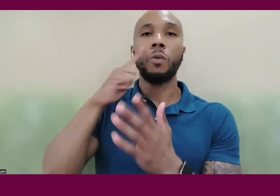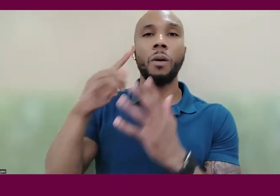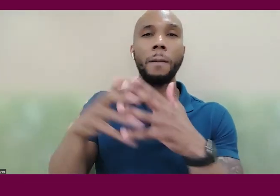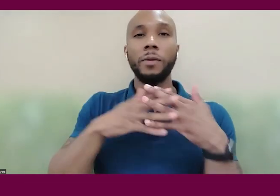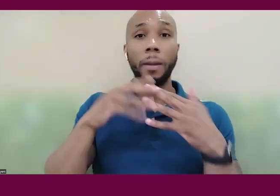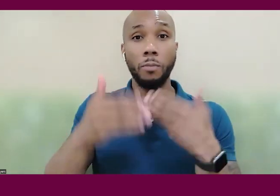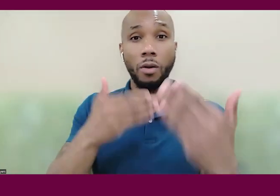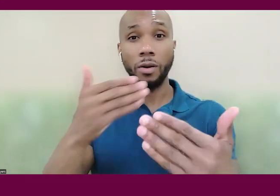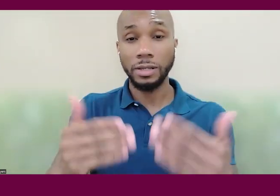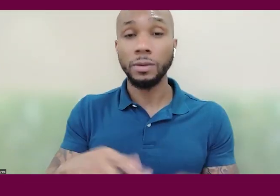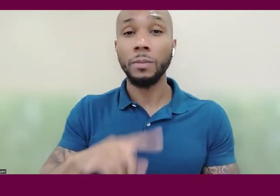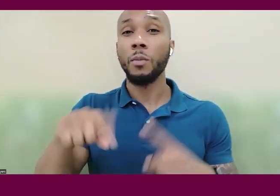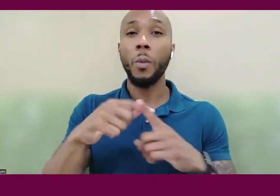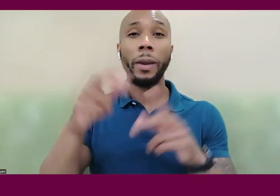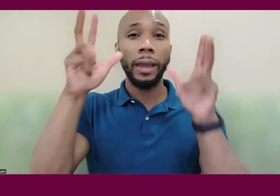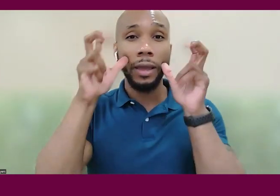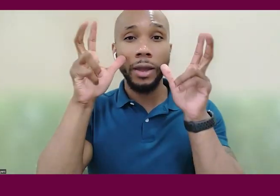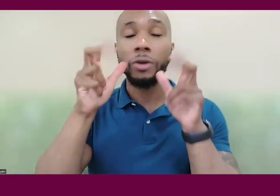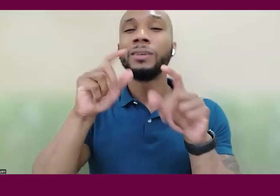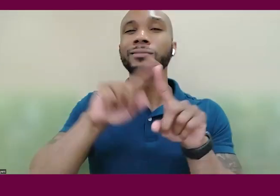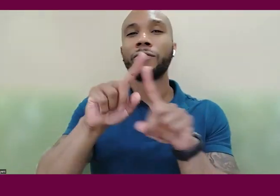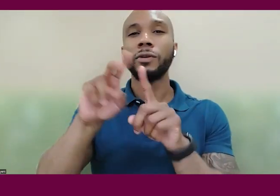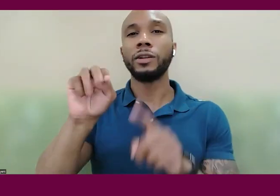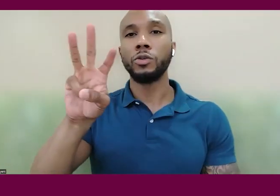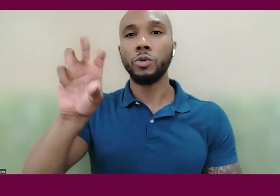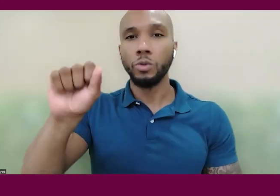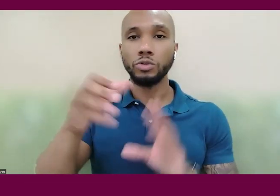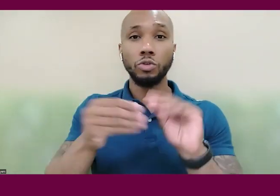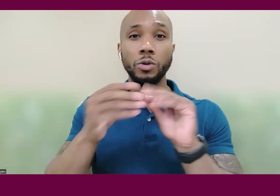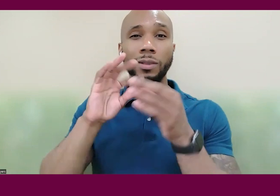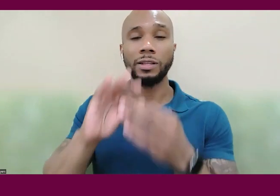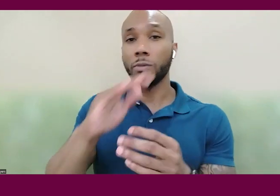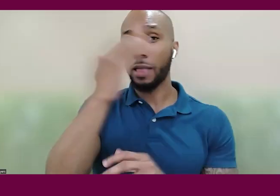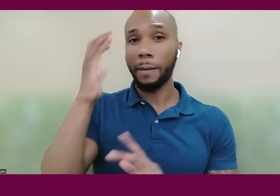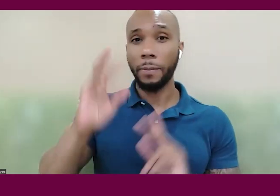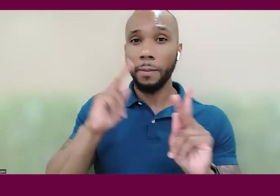Despite this, though, when we hear news stories about Black people being victims of police